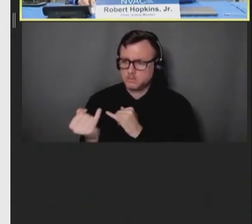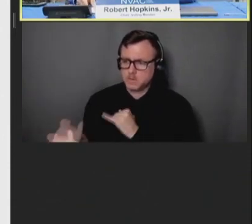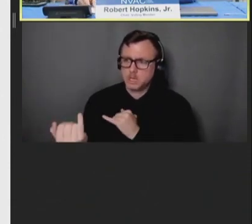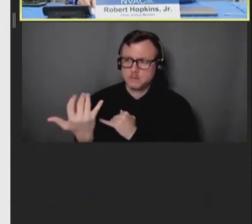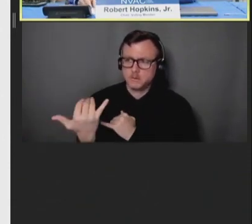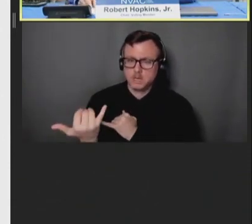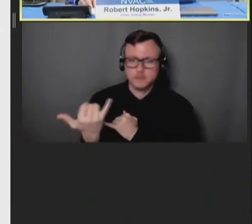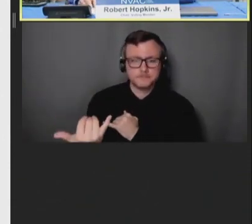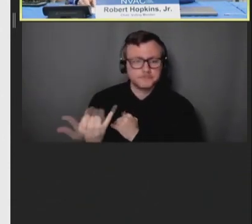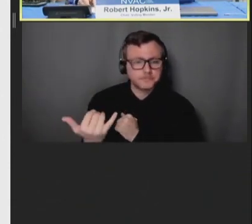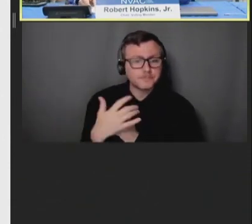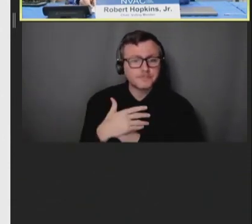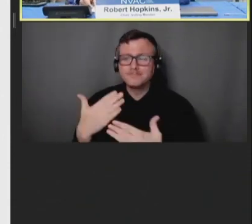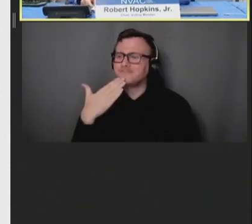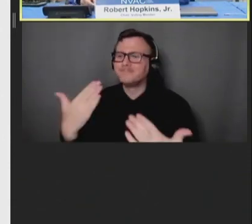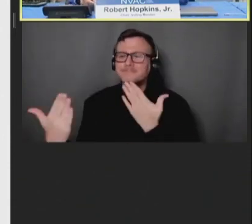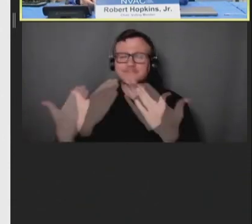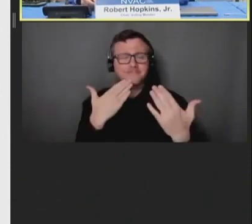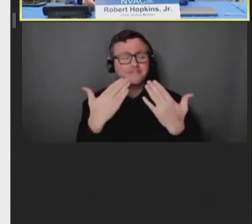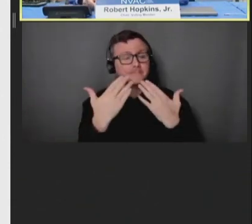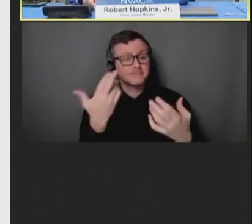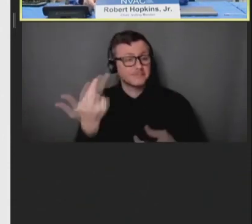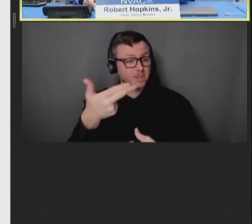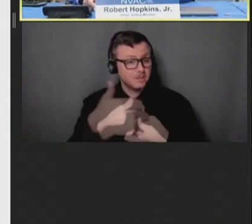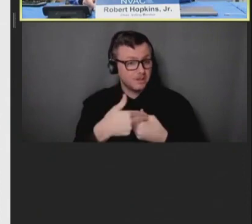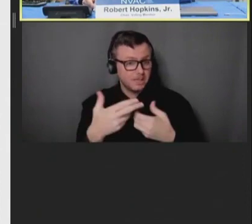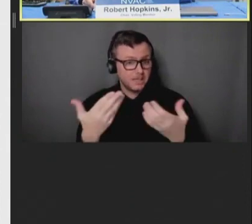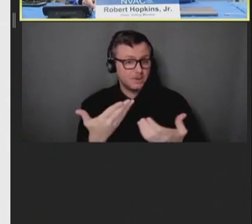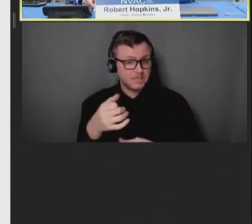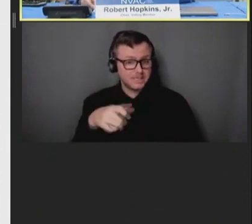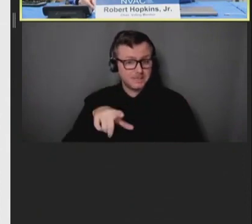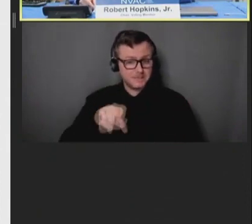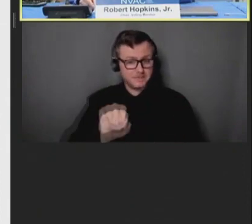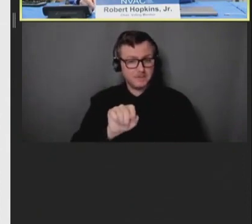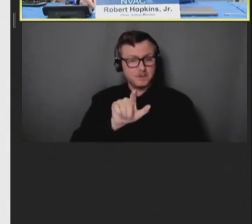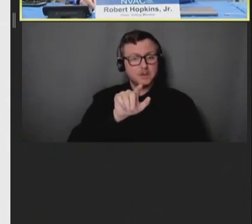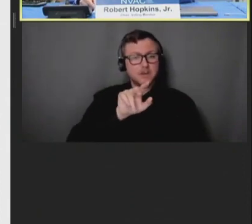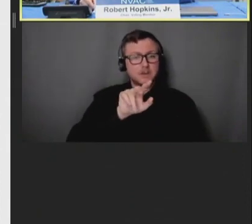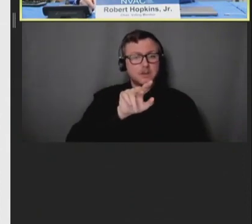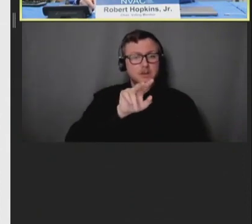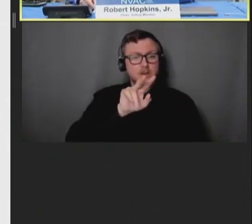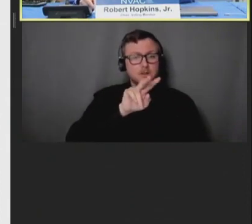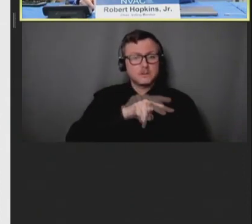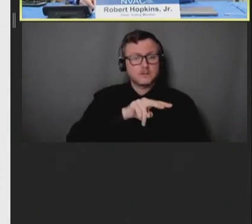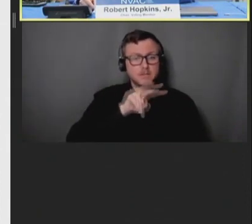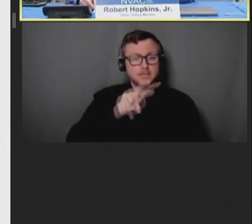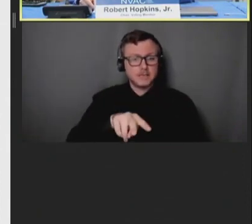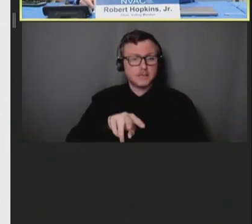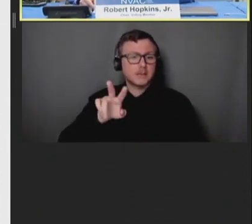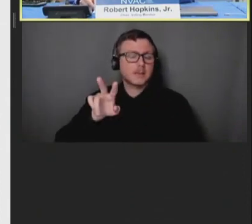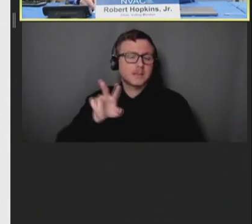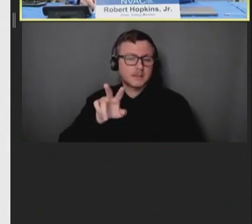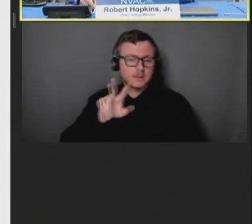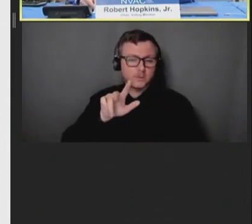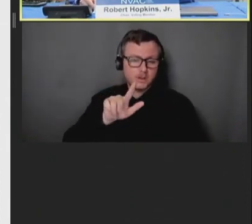I want to thank everyone for participating in our September 22nd and 23rd, 2022 National Vaccine